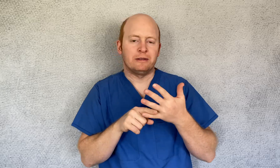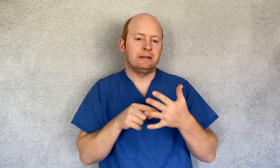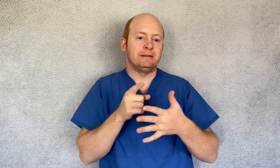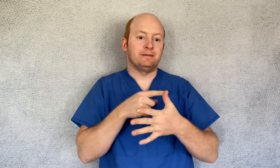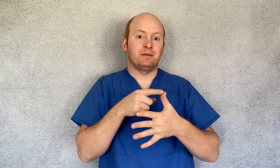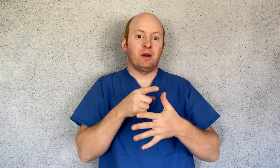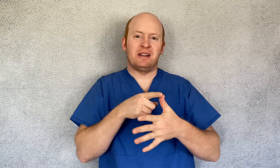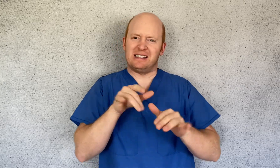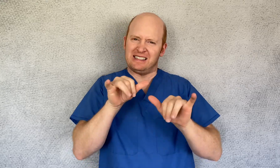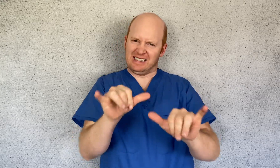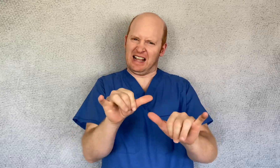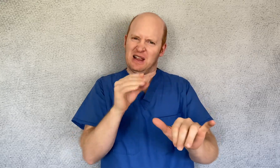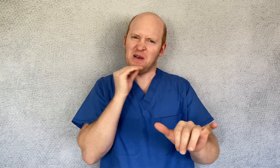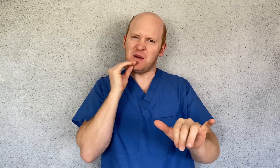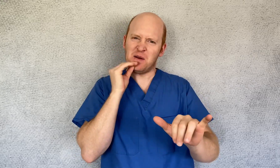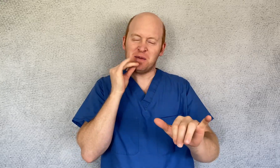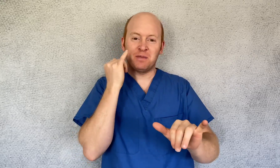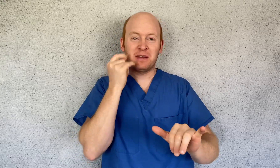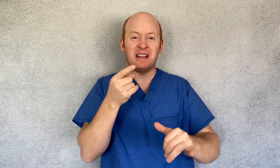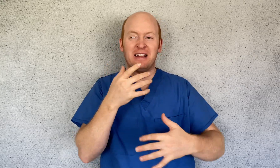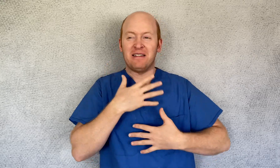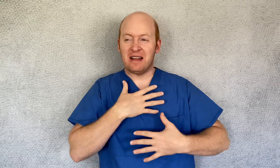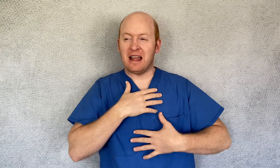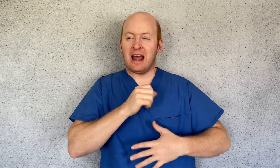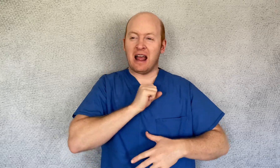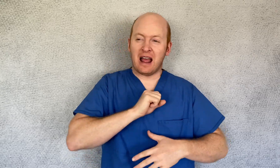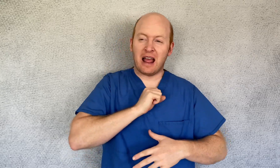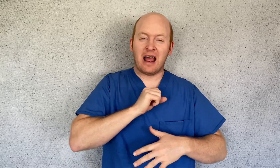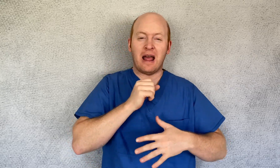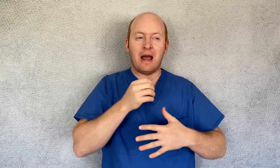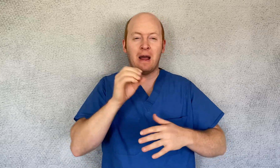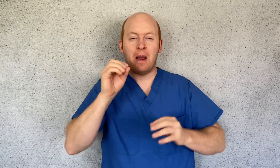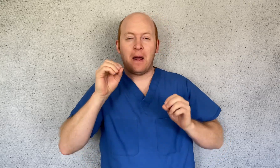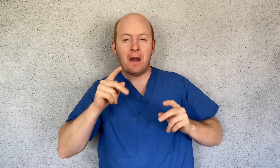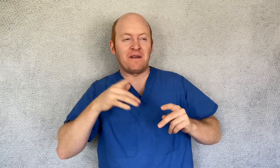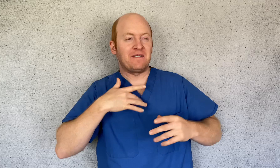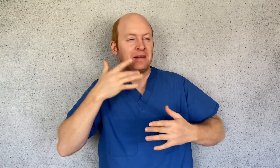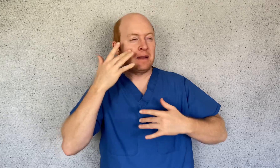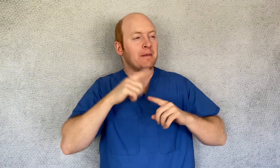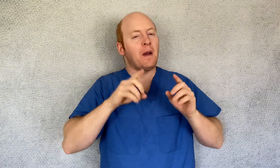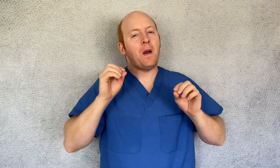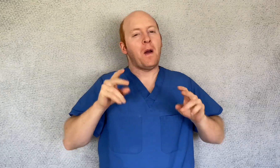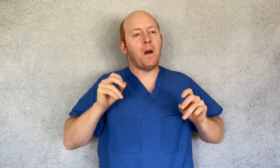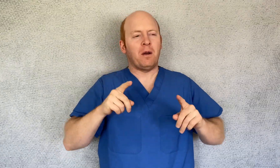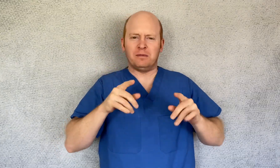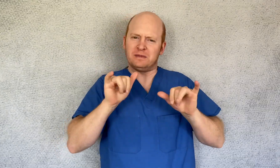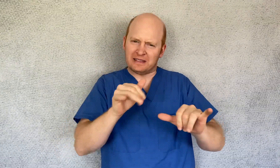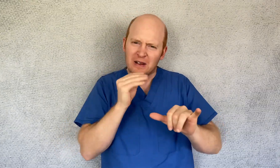First, stay home! If you're feeling ill and coughing, but generally feeling okay, then stay home!